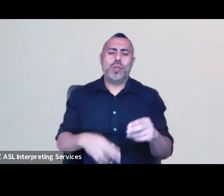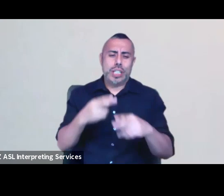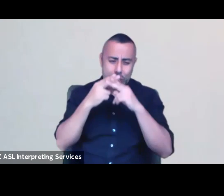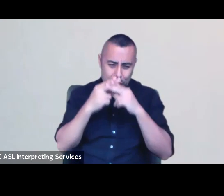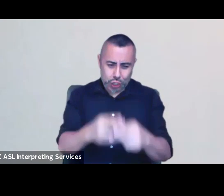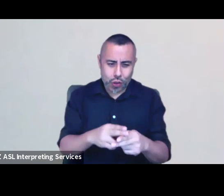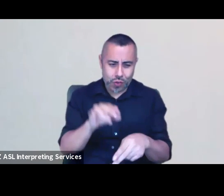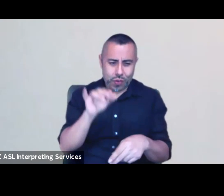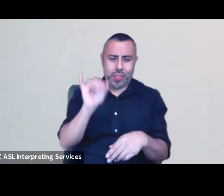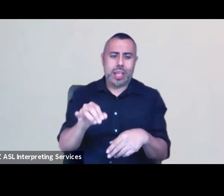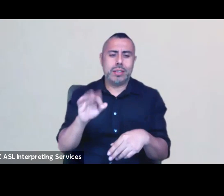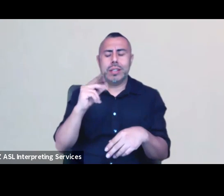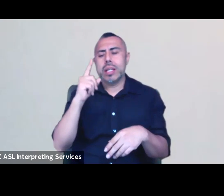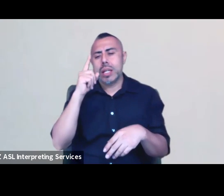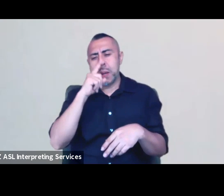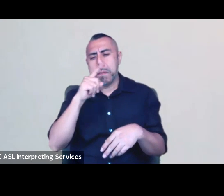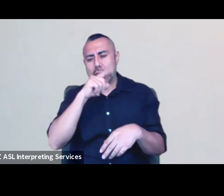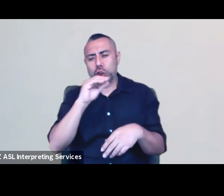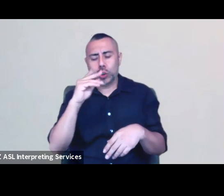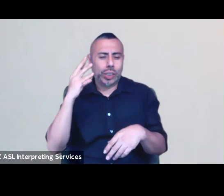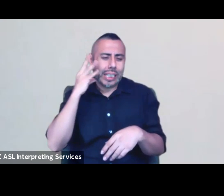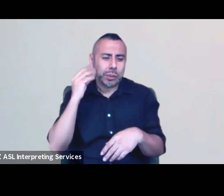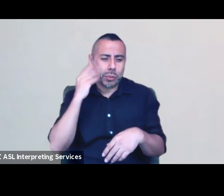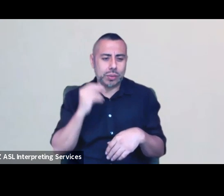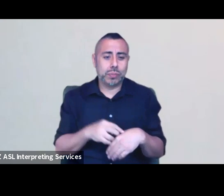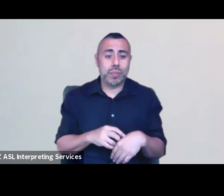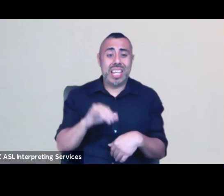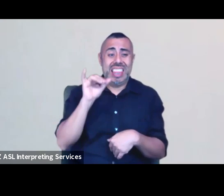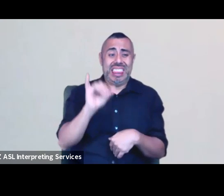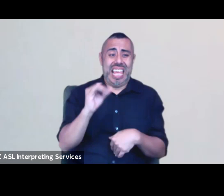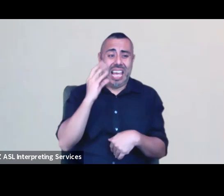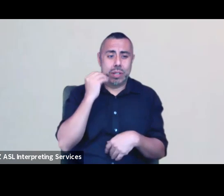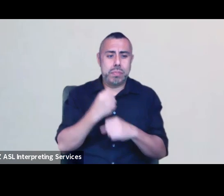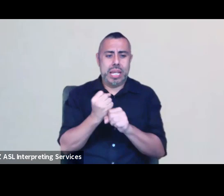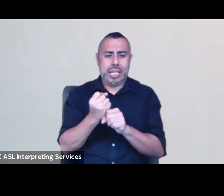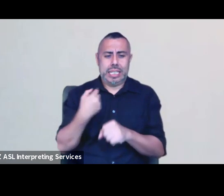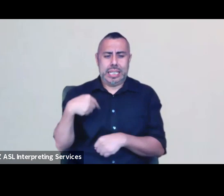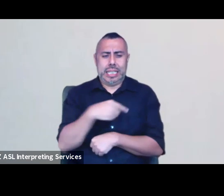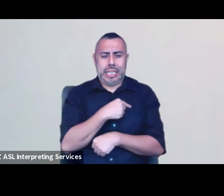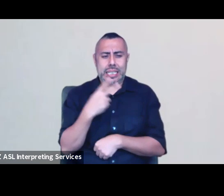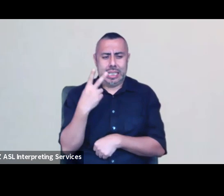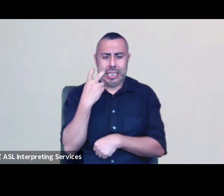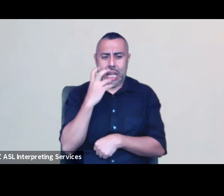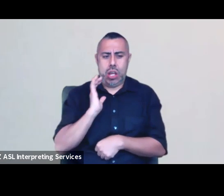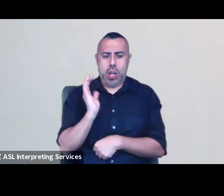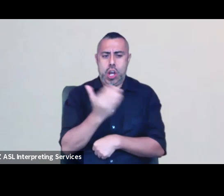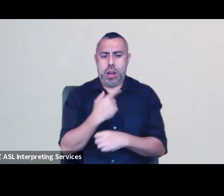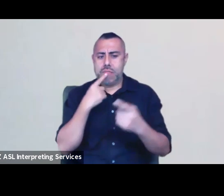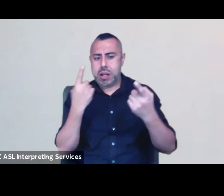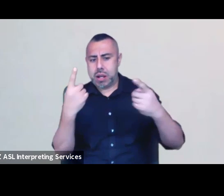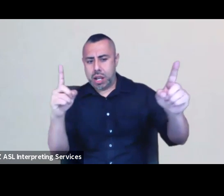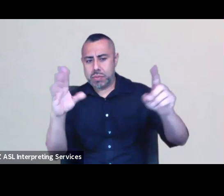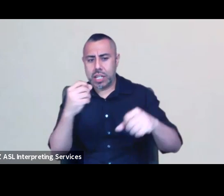our accomplishments and creates a persistent, internalized fear of being exposed as a fraud or not belonging.